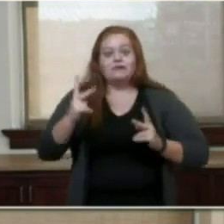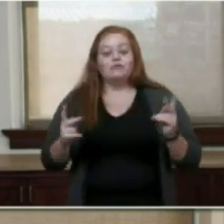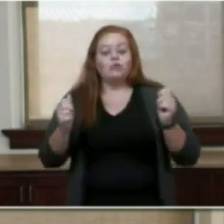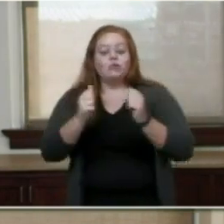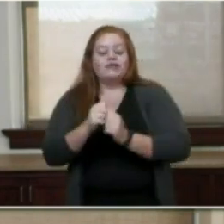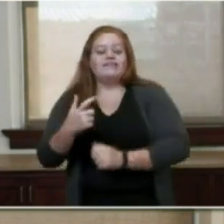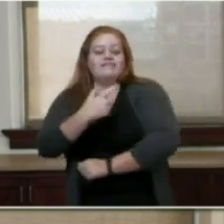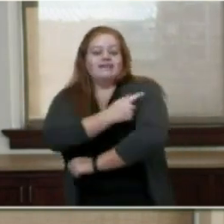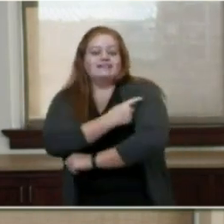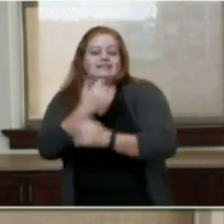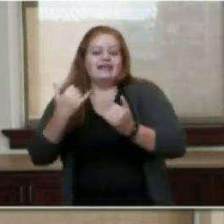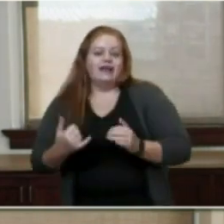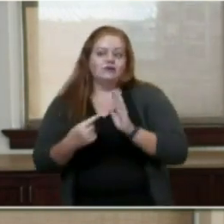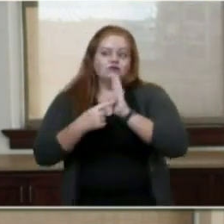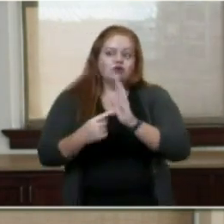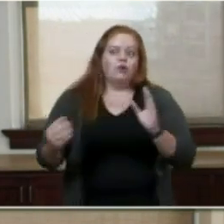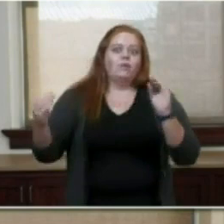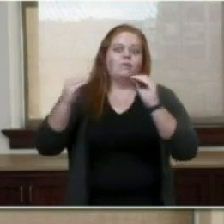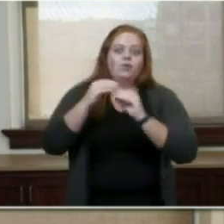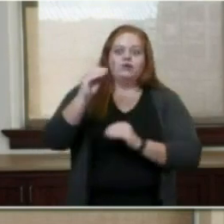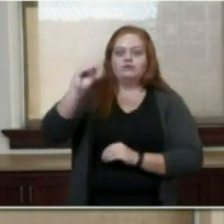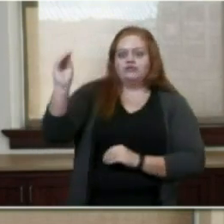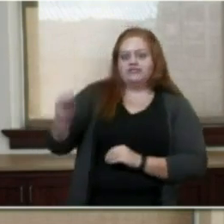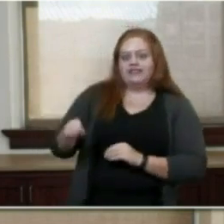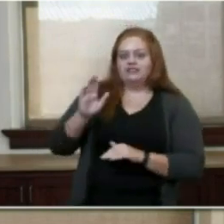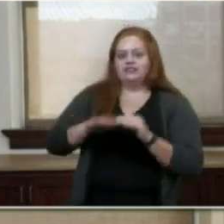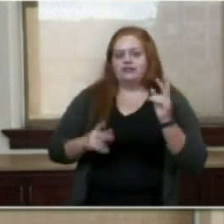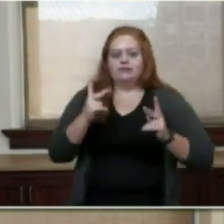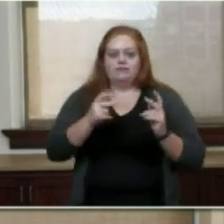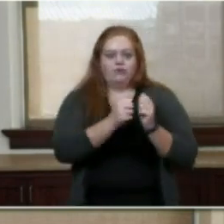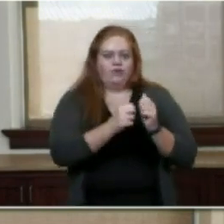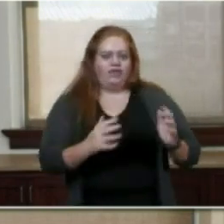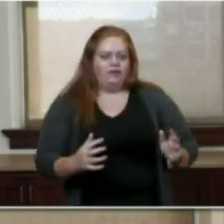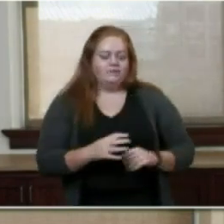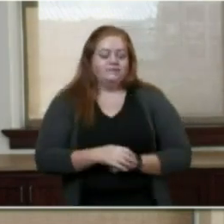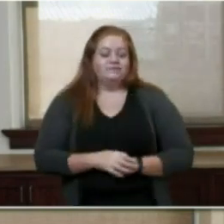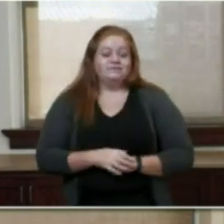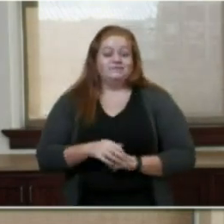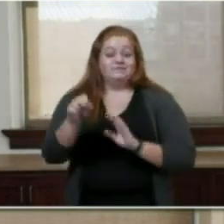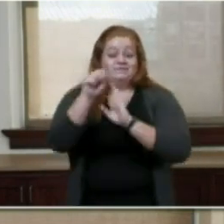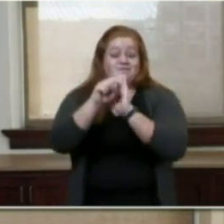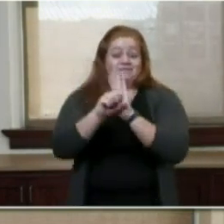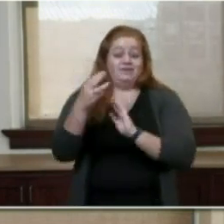represent a larger proportion of covid. 19 cases In Massachusetts over 70% of